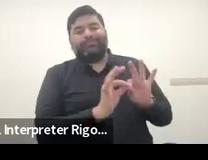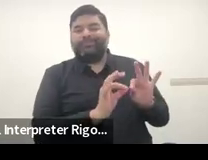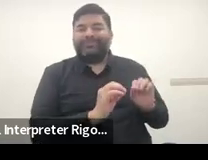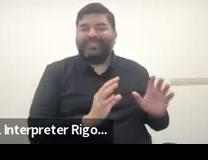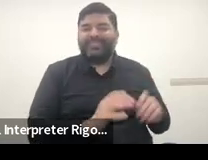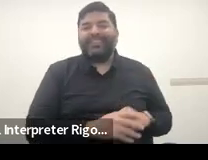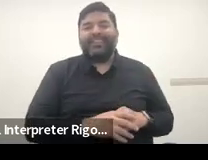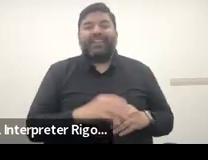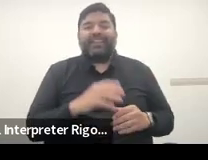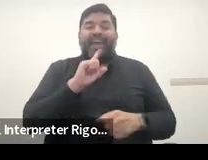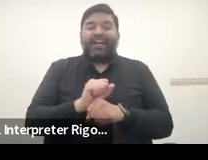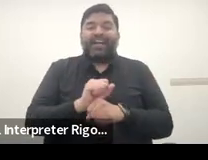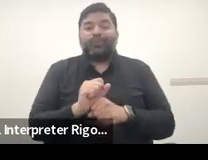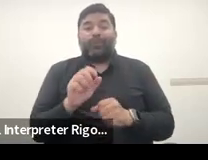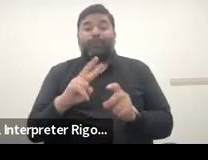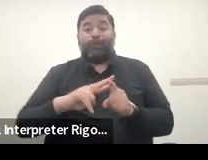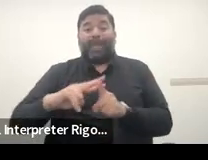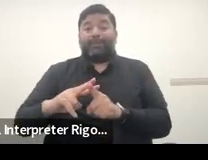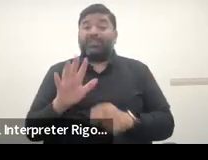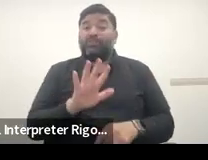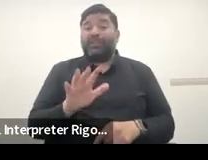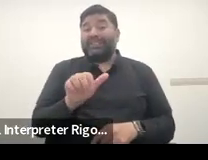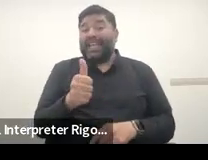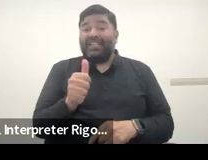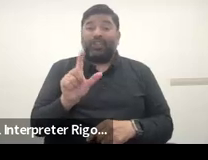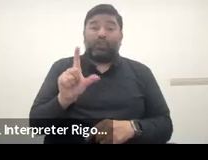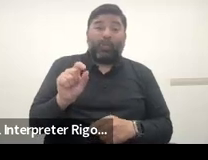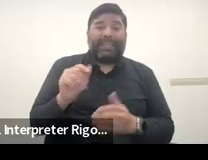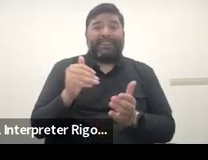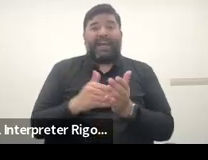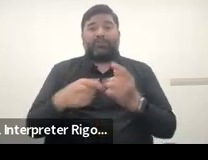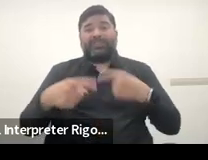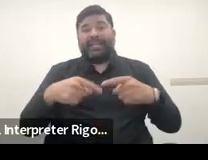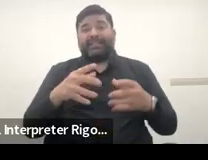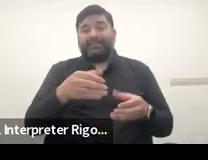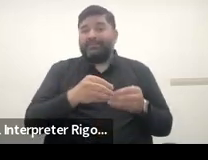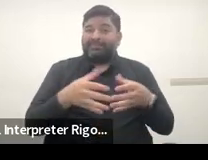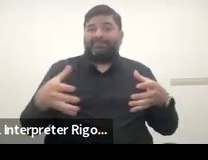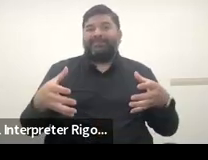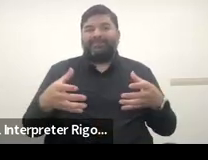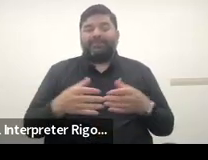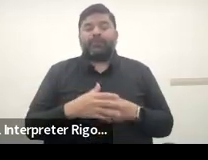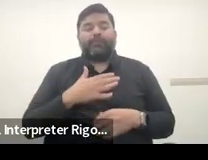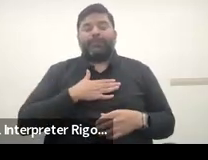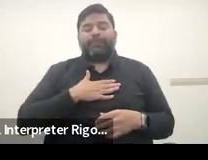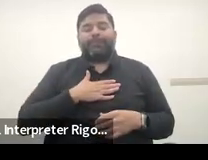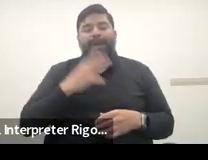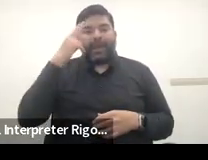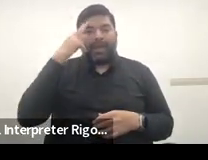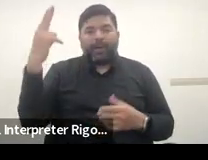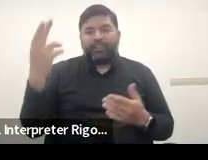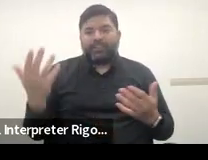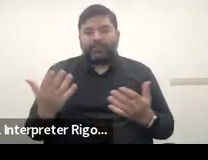be you know in the 10s or 20s of thousands. But my hypothesis is that we're treating